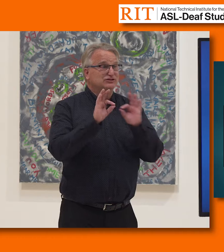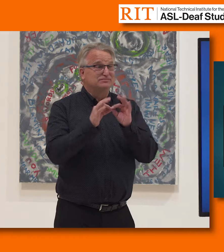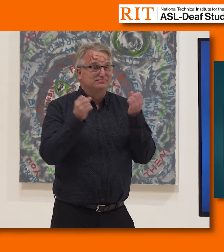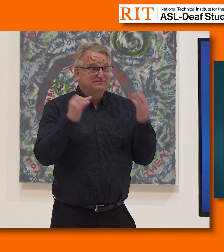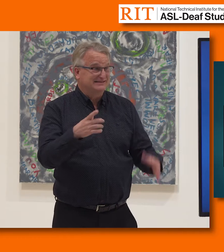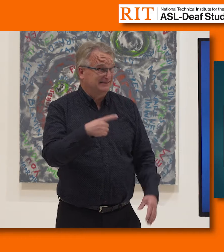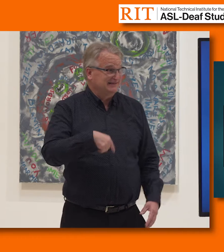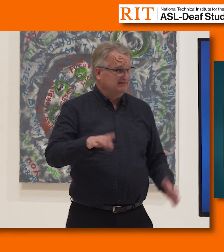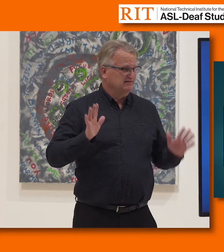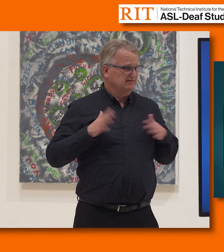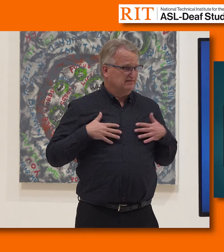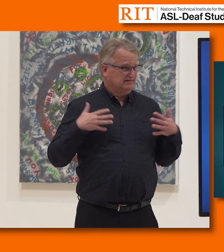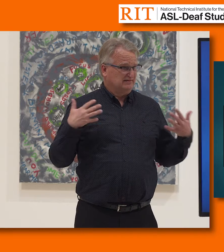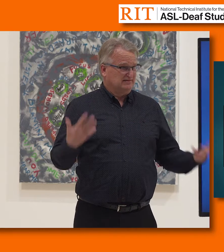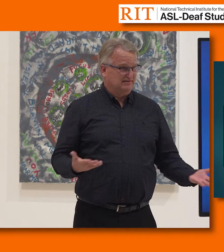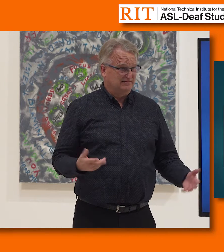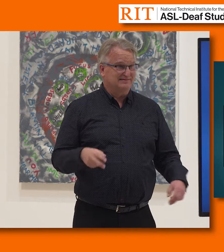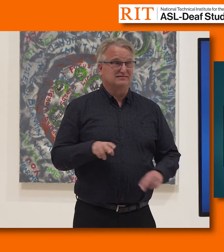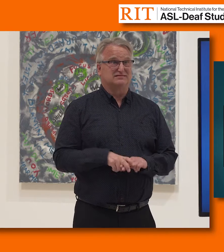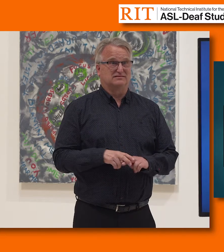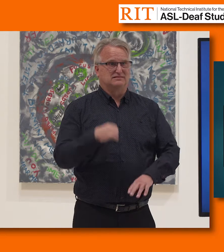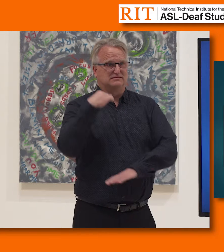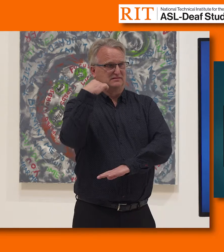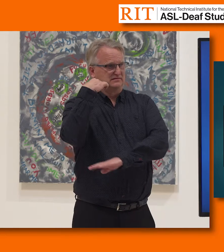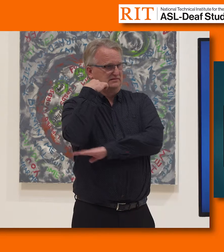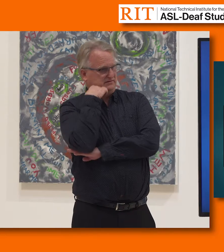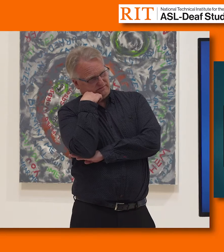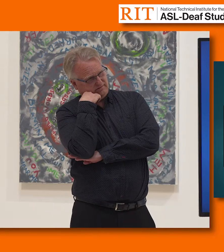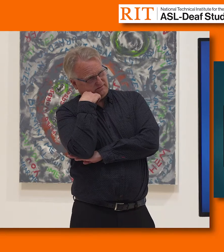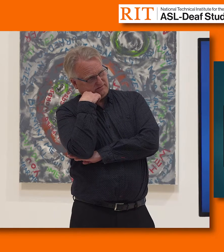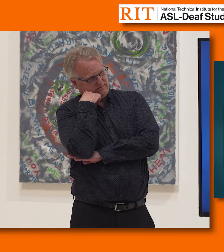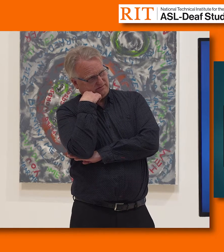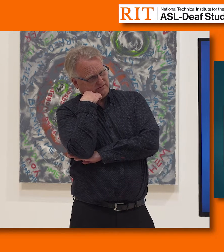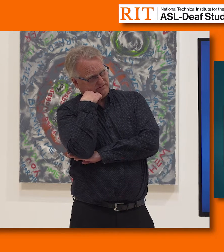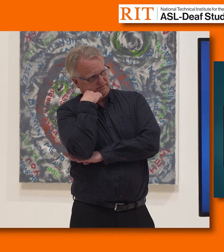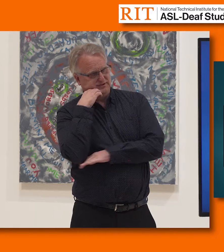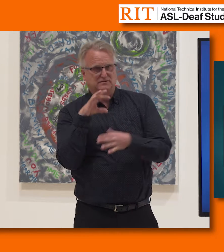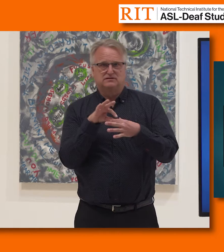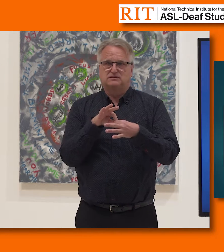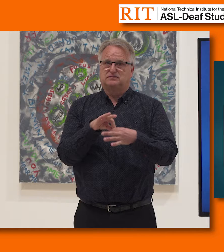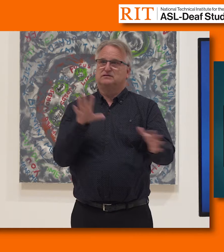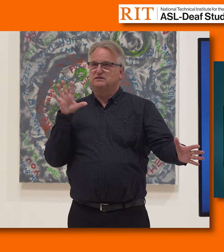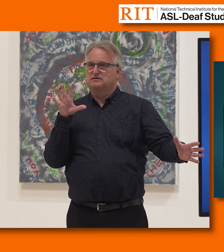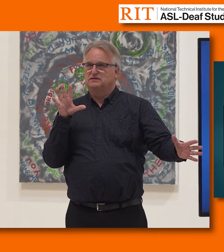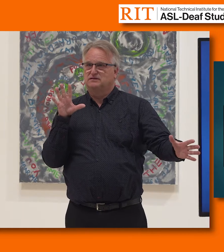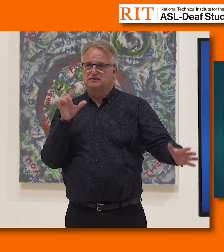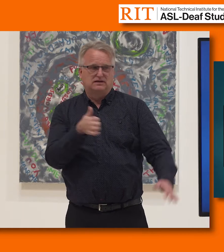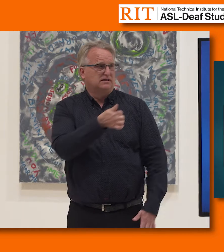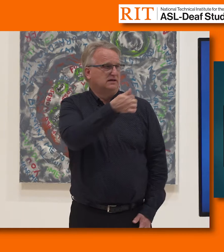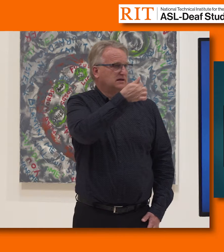Now. Right? Can many of you here in the audience admit that you've been disengaged in interpreted situations?